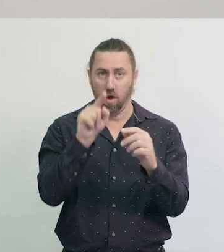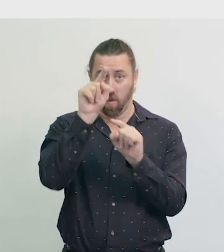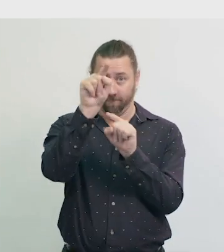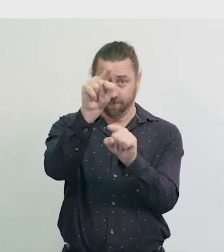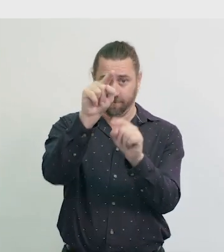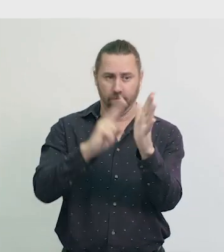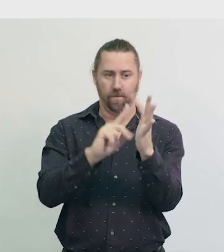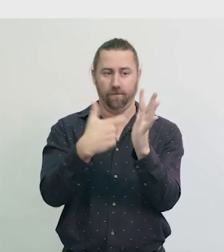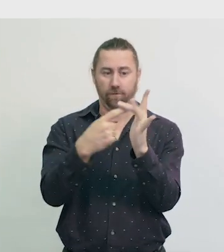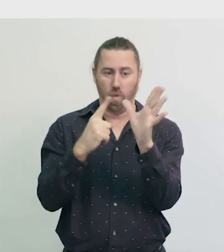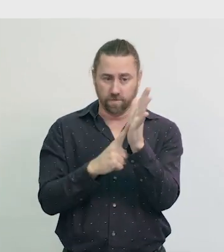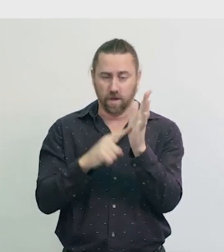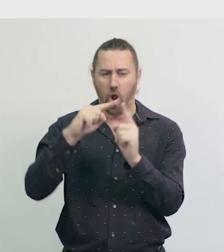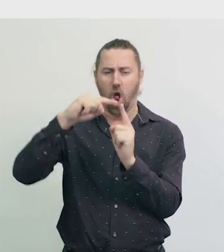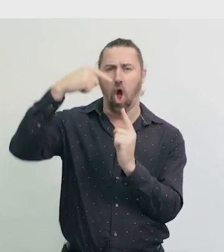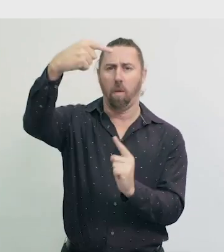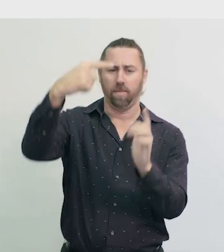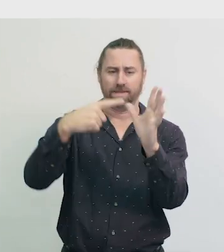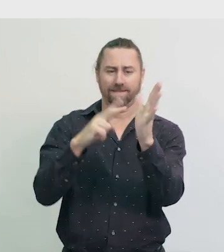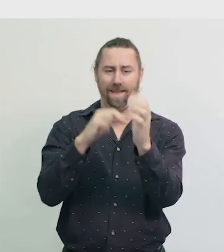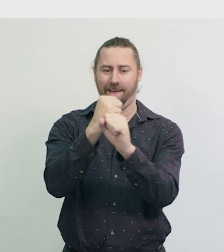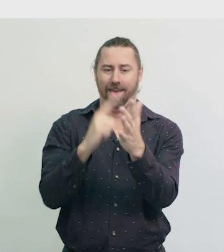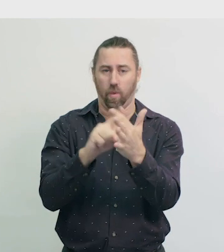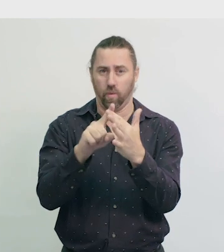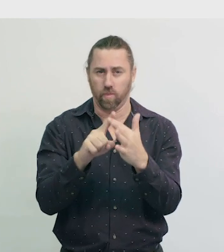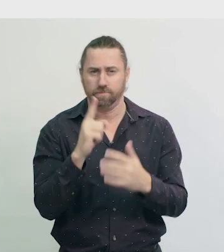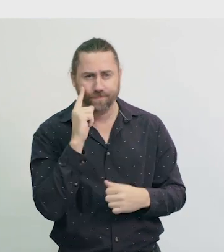We can label the two opposite pairs of angles with a symbol.